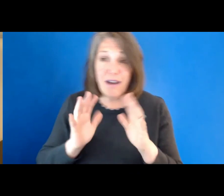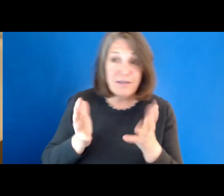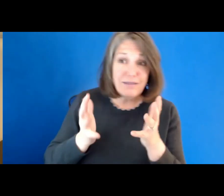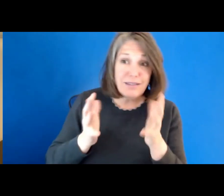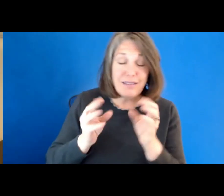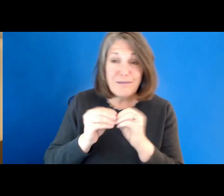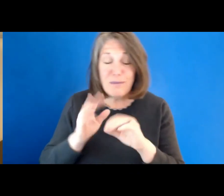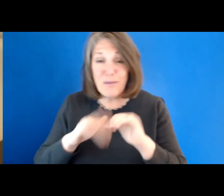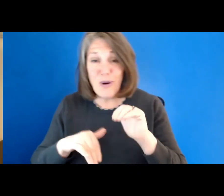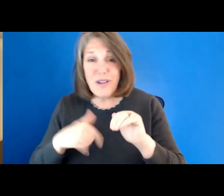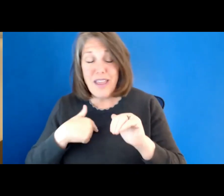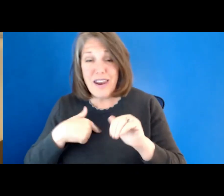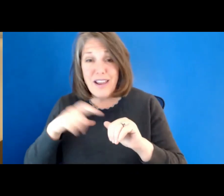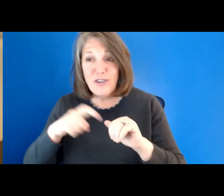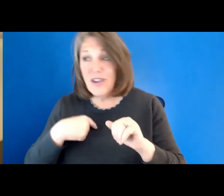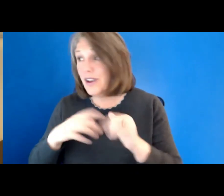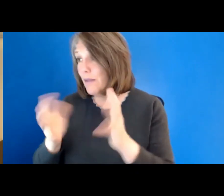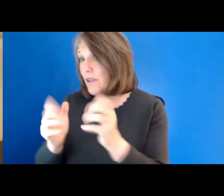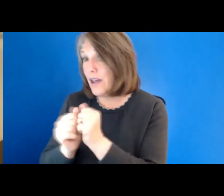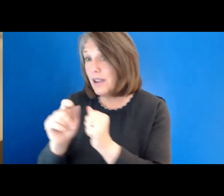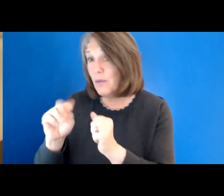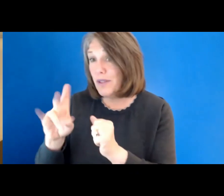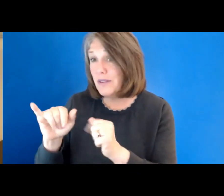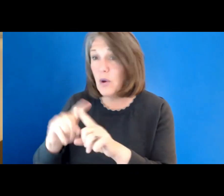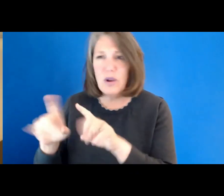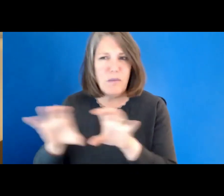and I'm talking with Tony 17:41:31 that I'm doing something at 1140